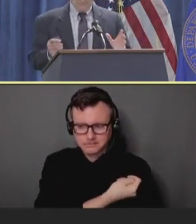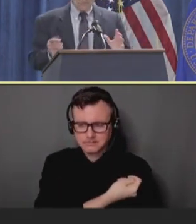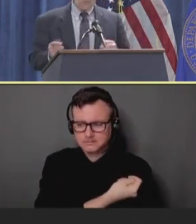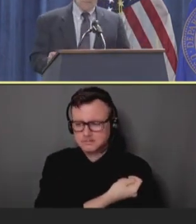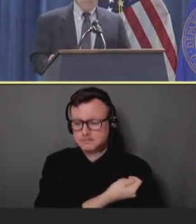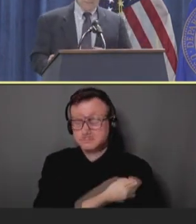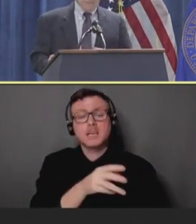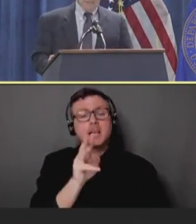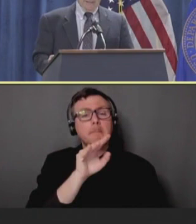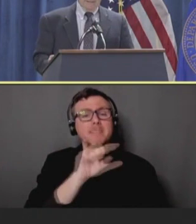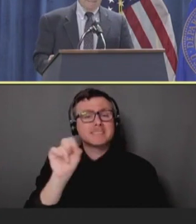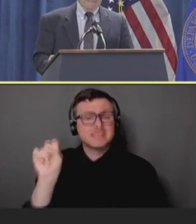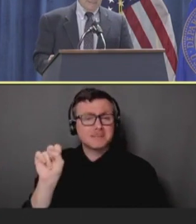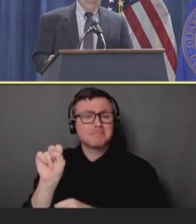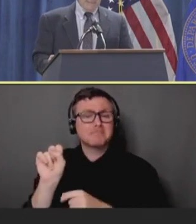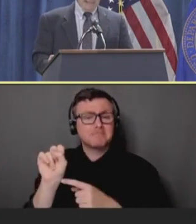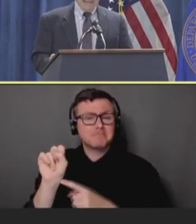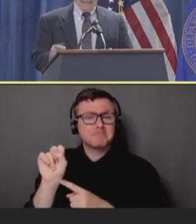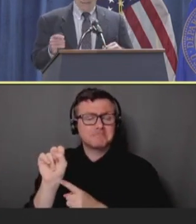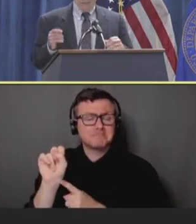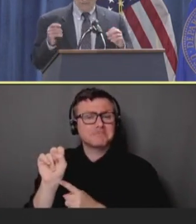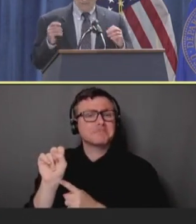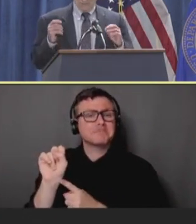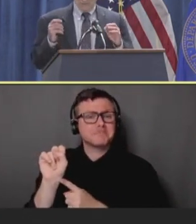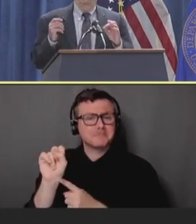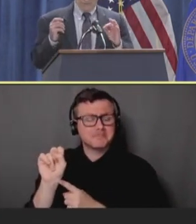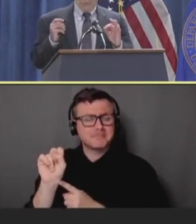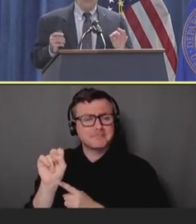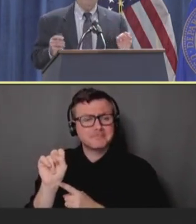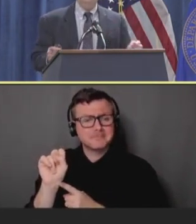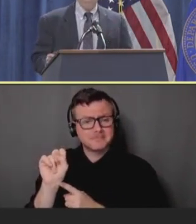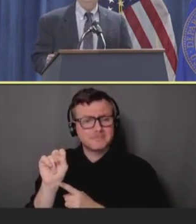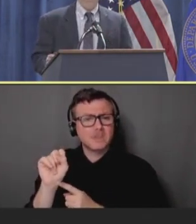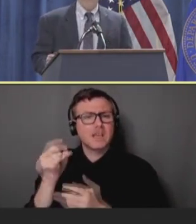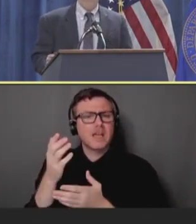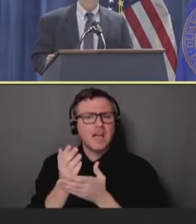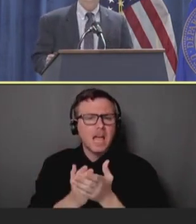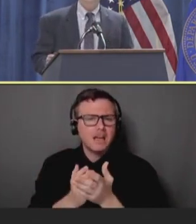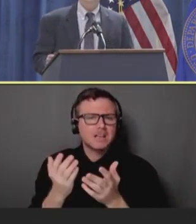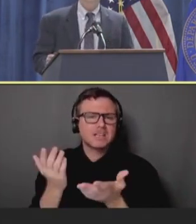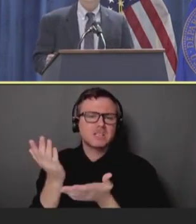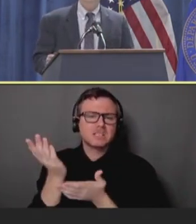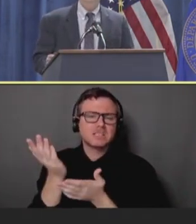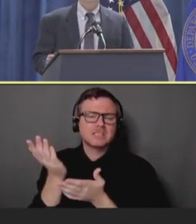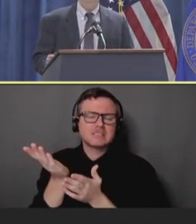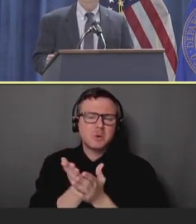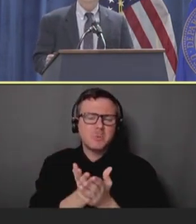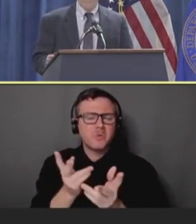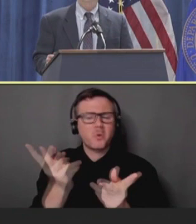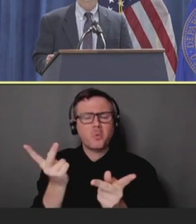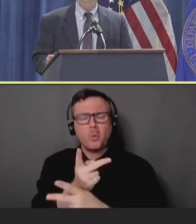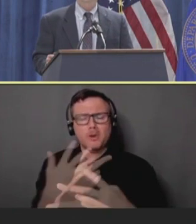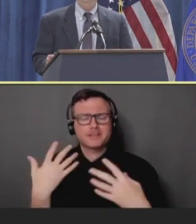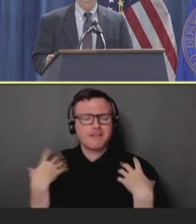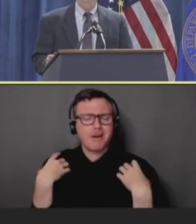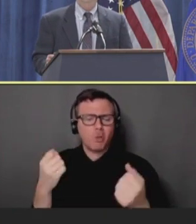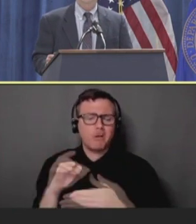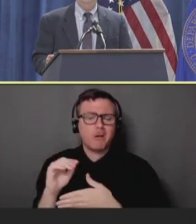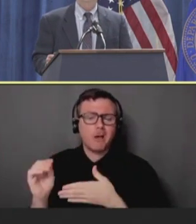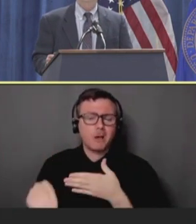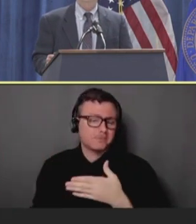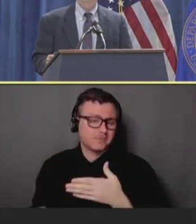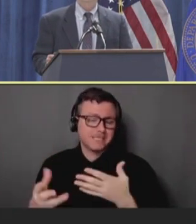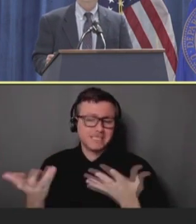Mississippi has some of the worst health outcomes in the United States, including the highest